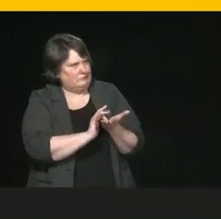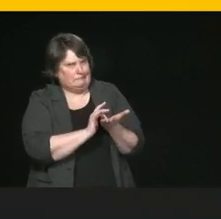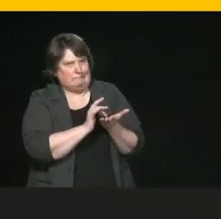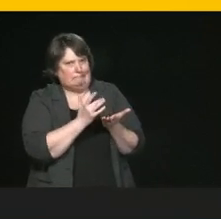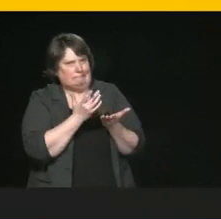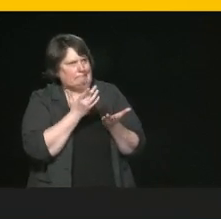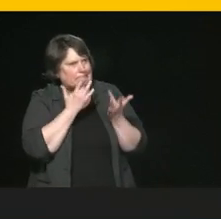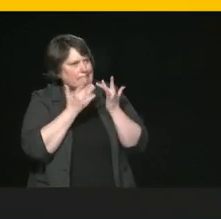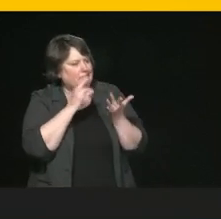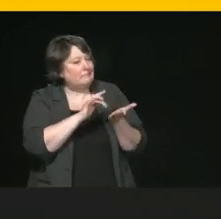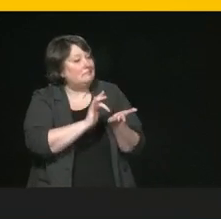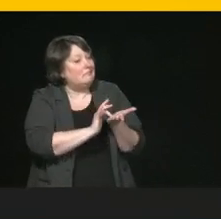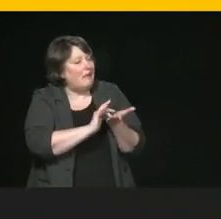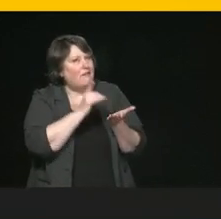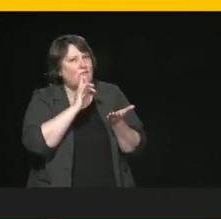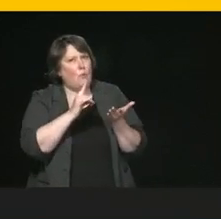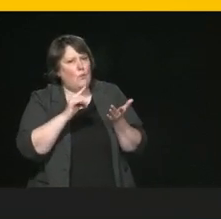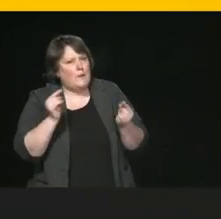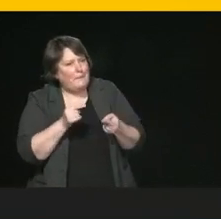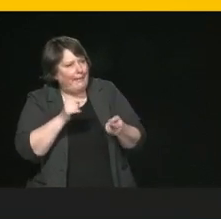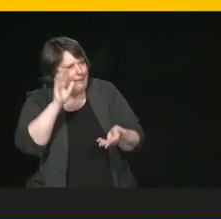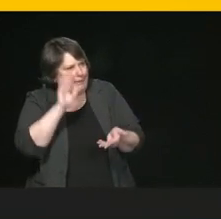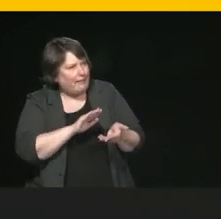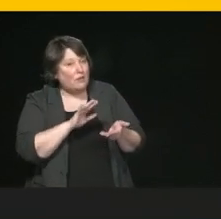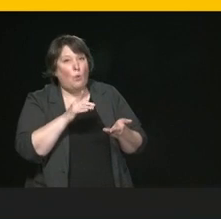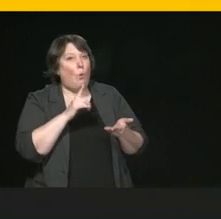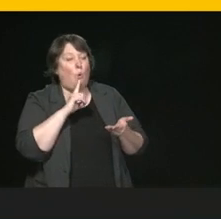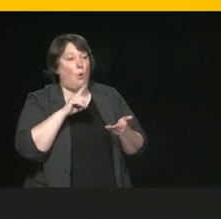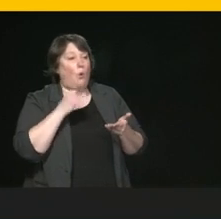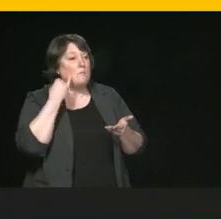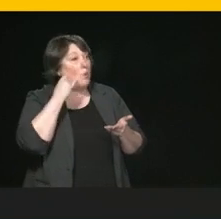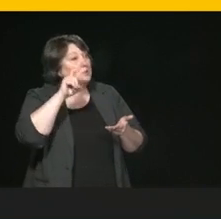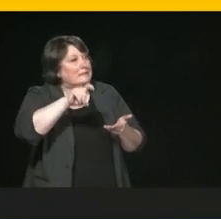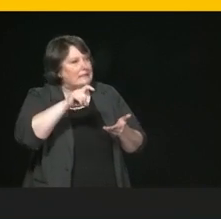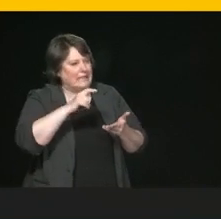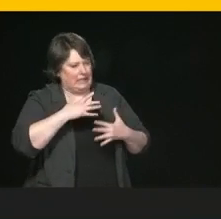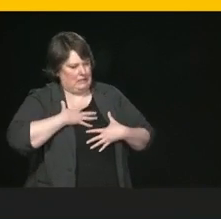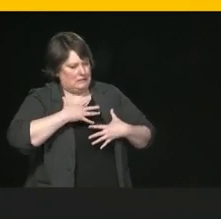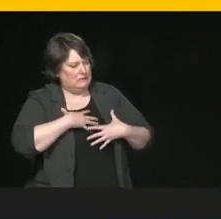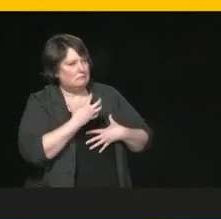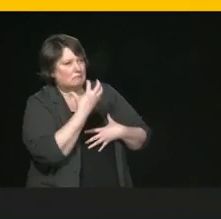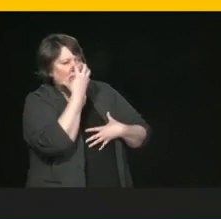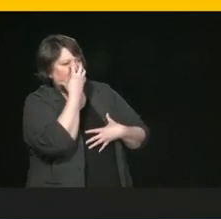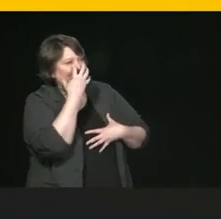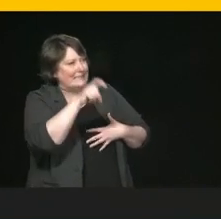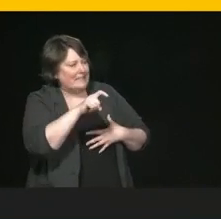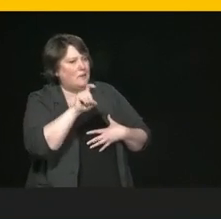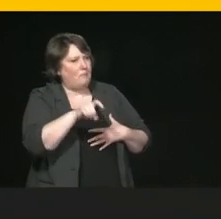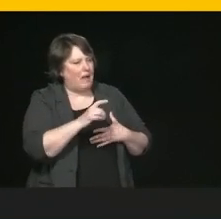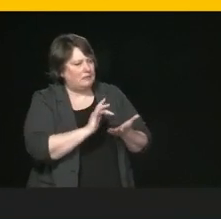WE ARE HEARING ABOUT POTENTIAL SHORTAGES OF MEDICATION USED FOR PAIN